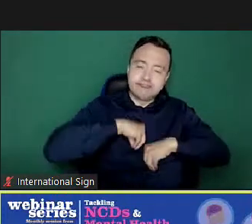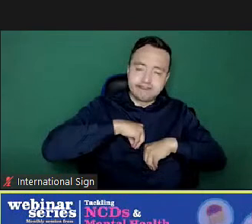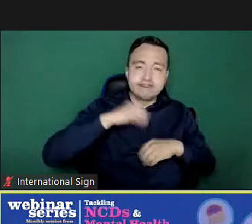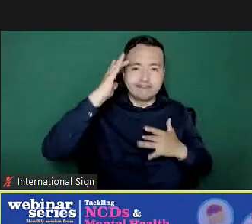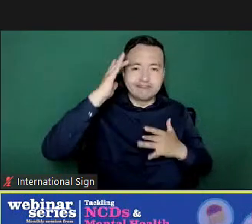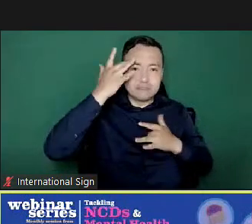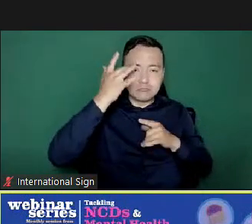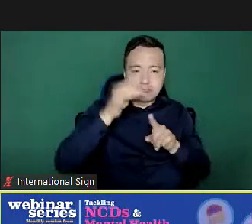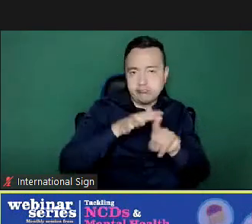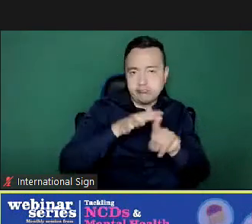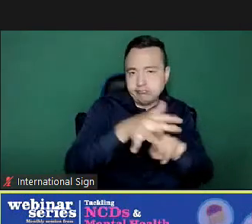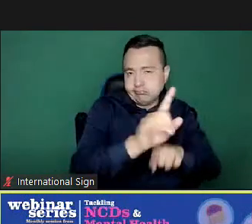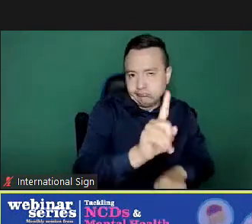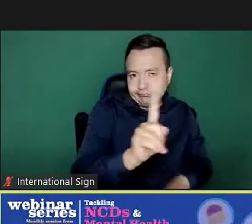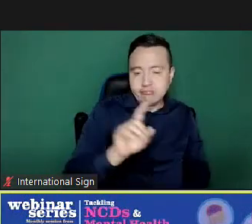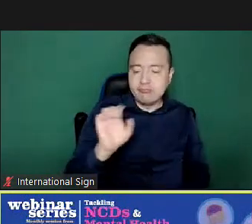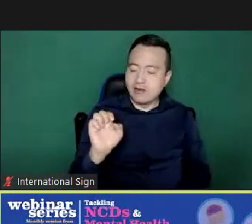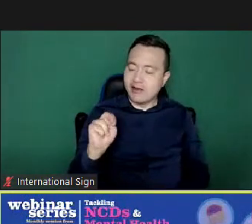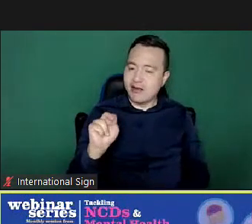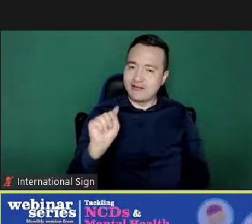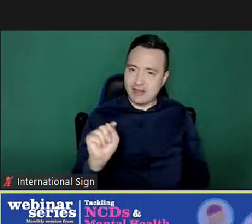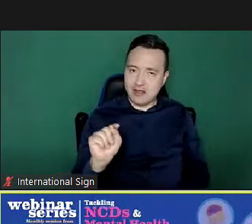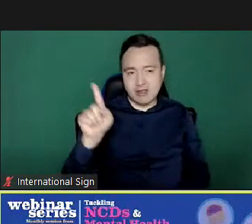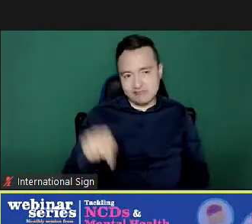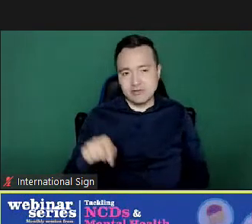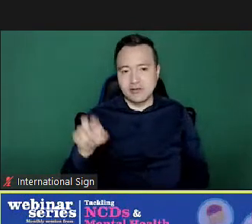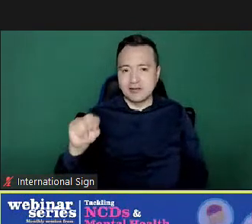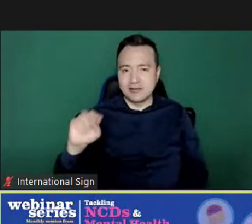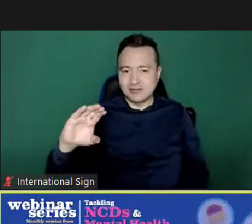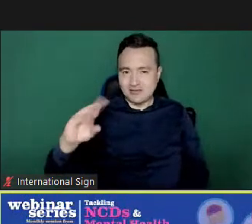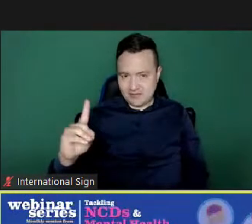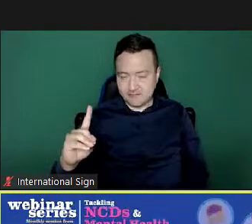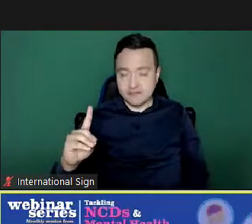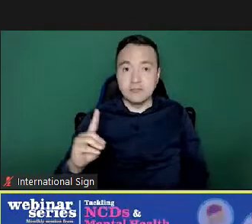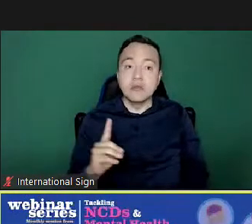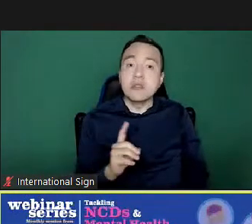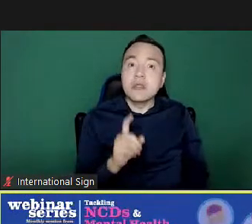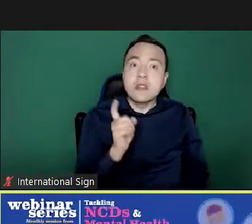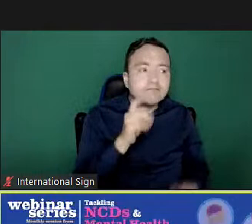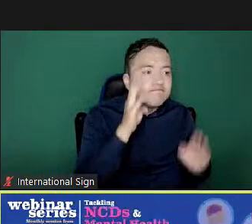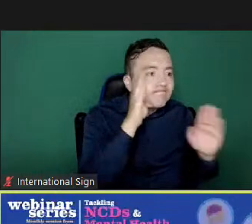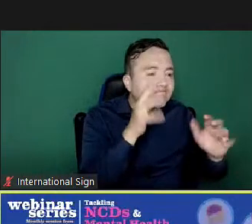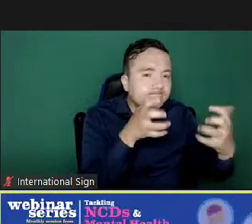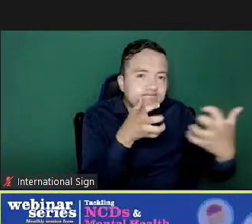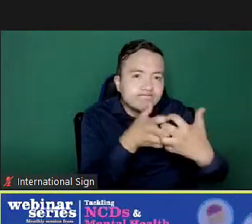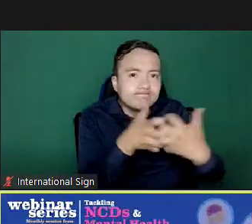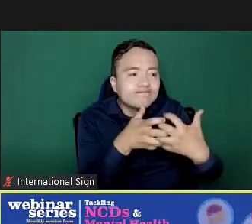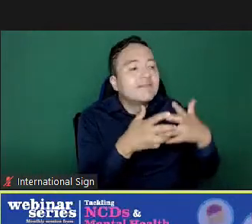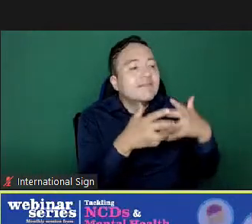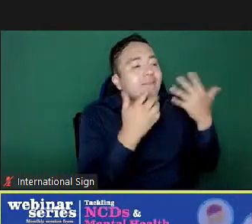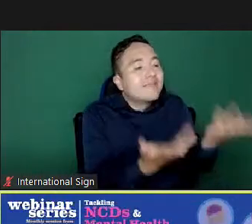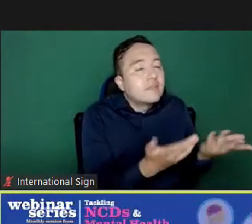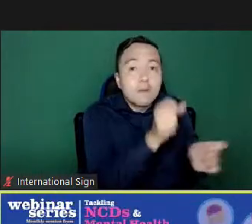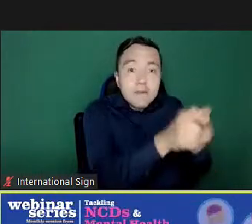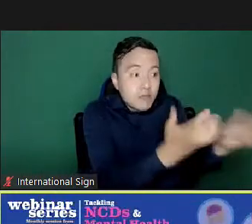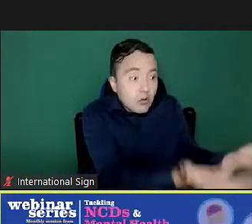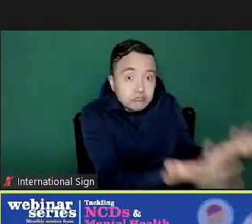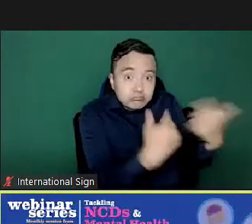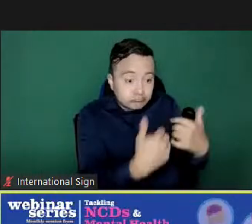Next slide. So there are many tools that PAHO has been developing to strengthen